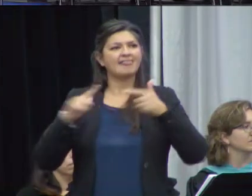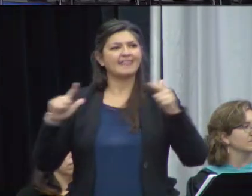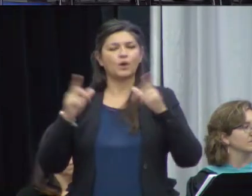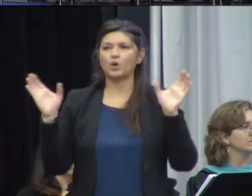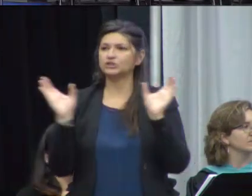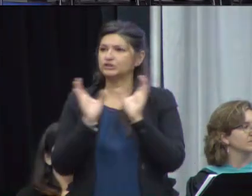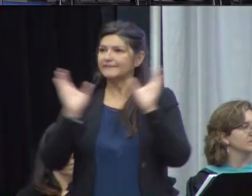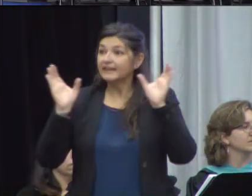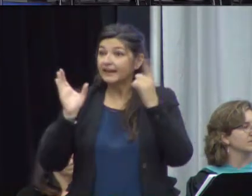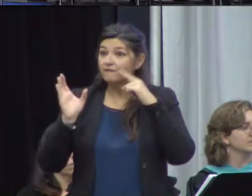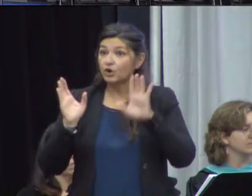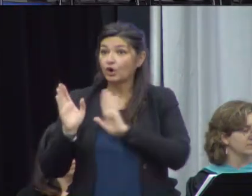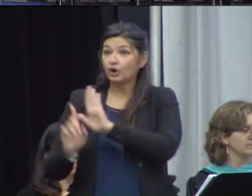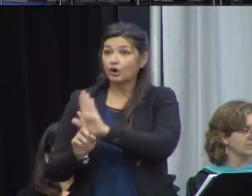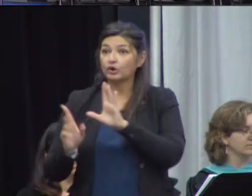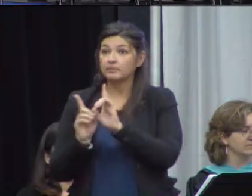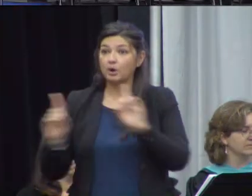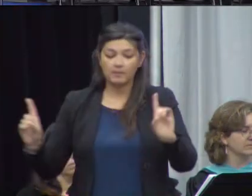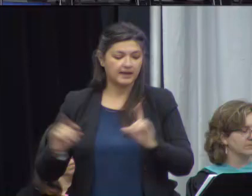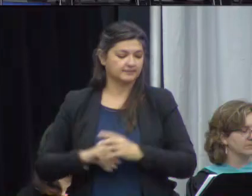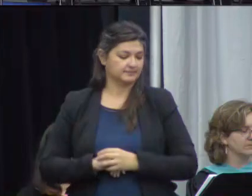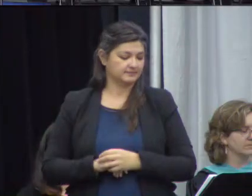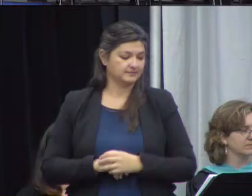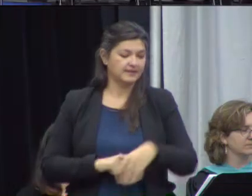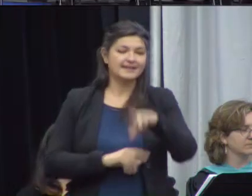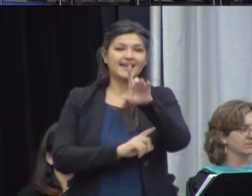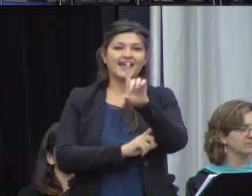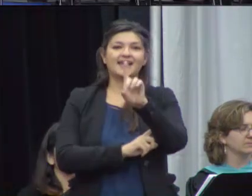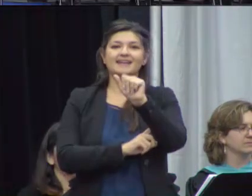Please help me welcome to the podium Daisy Astorga.